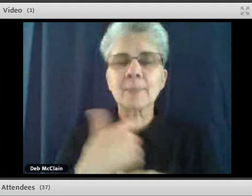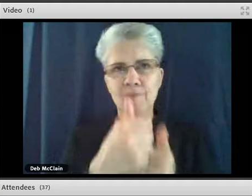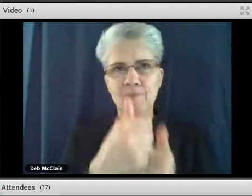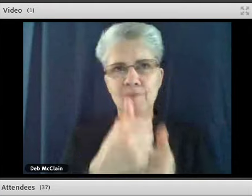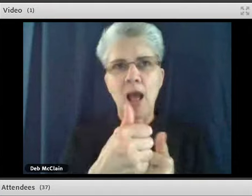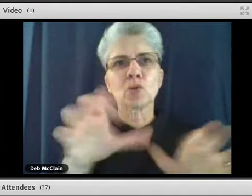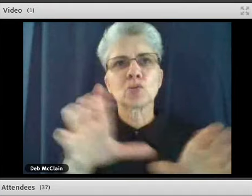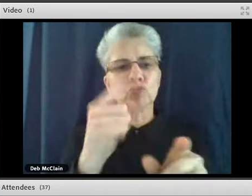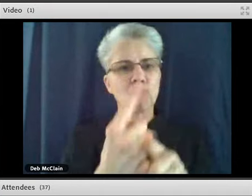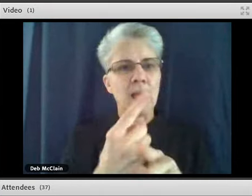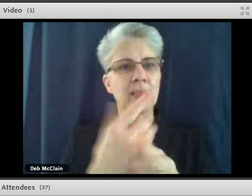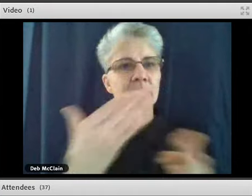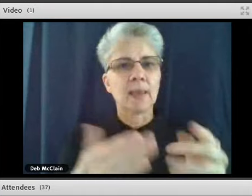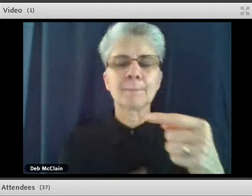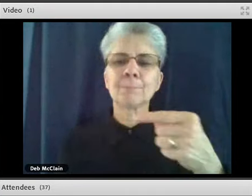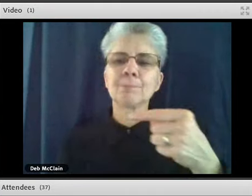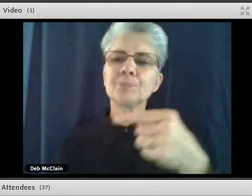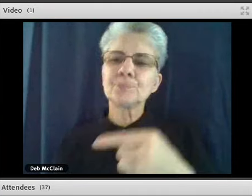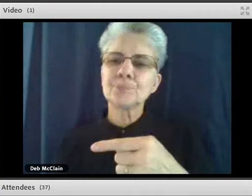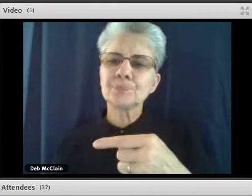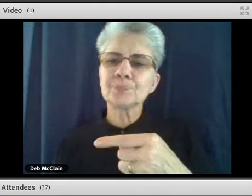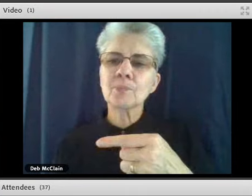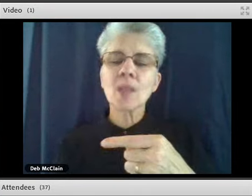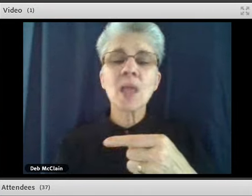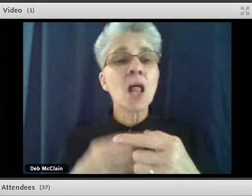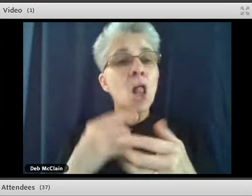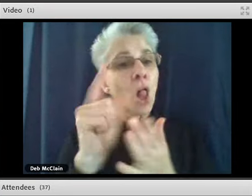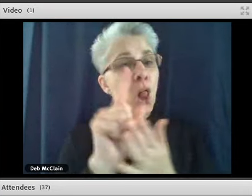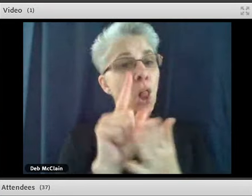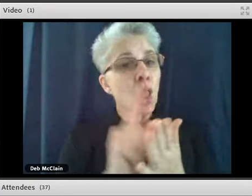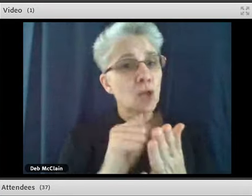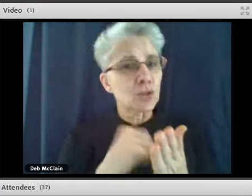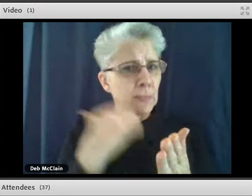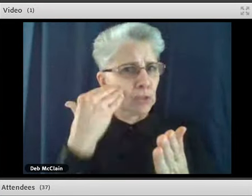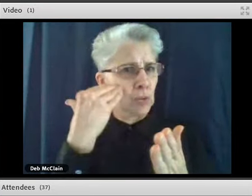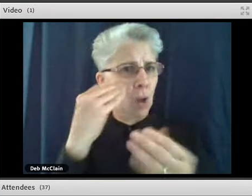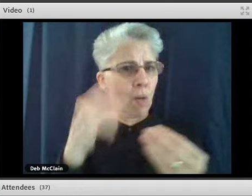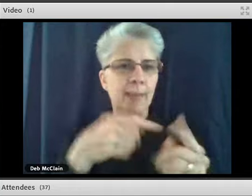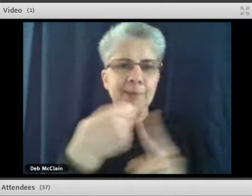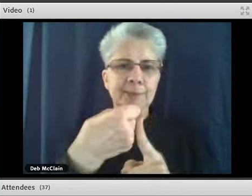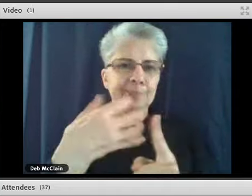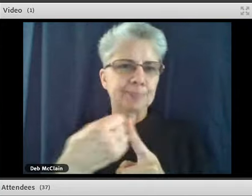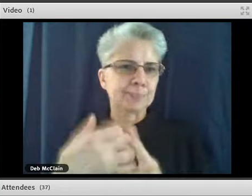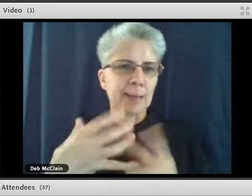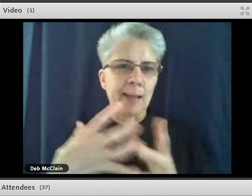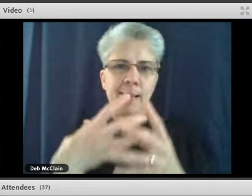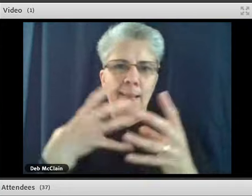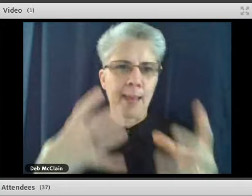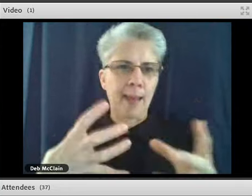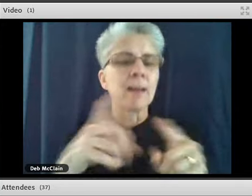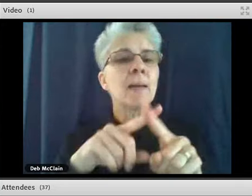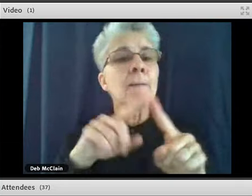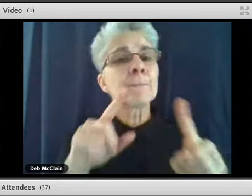We want to do the right thing. So, there's some laws out there to be aware of. I'm not going to go into extreme detail.